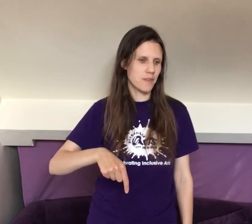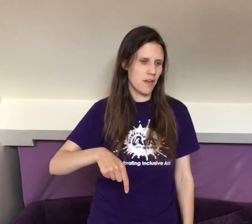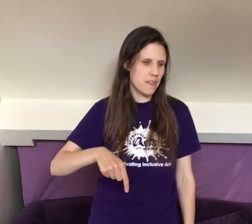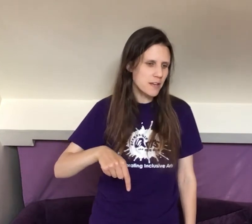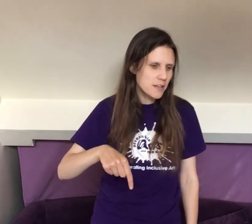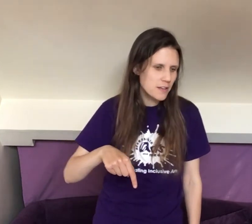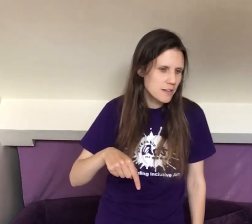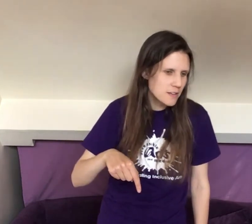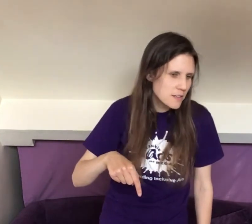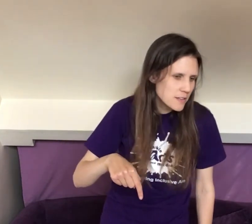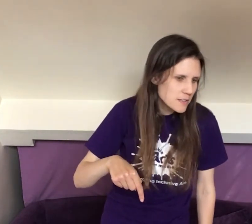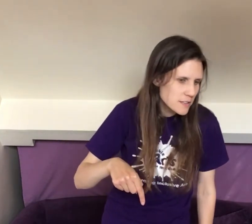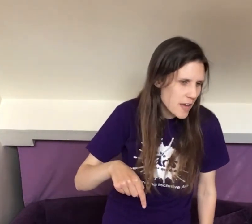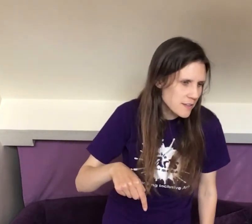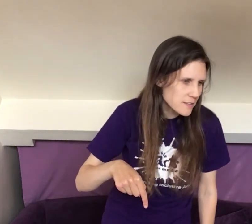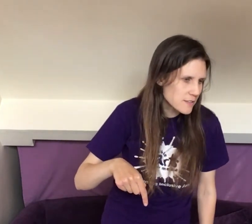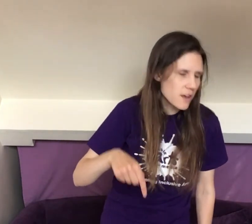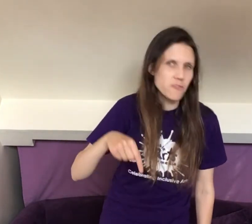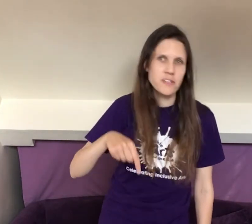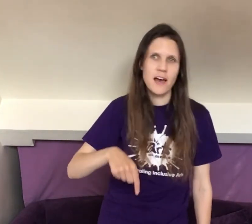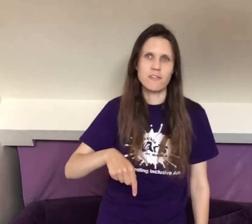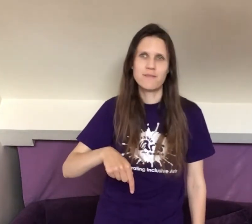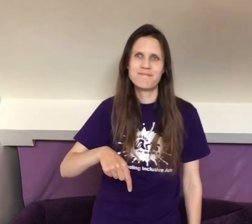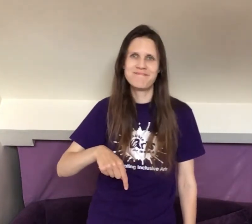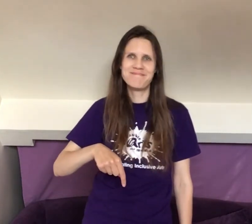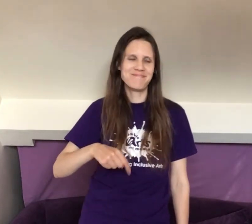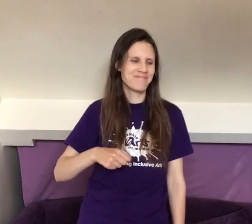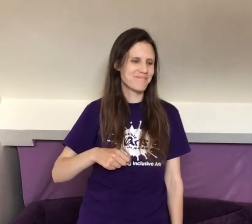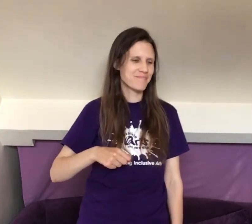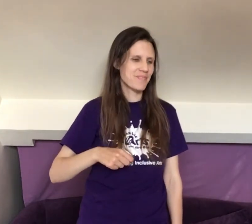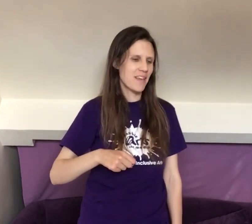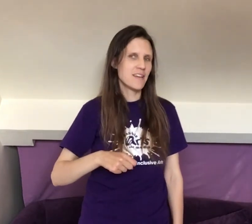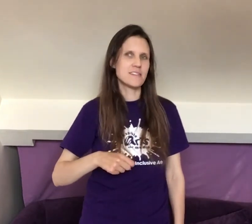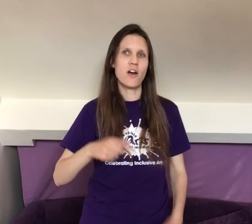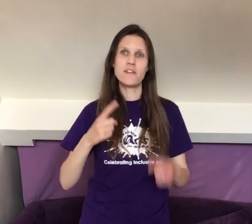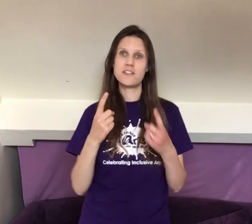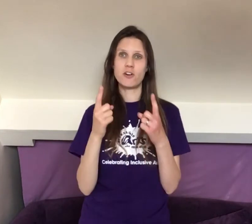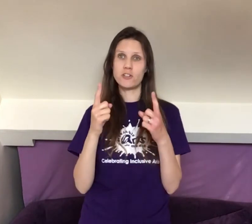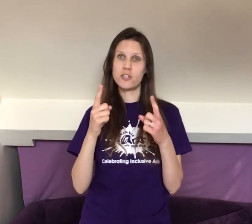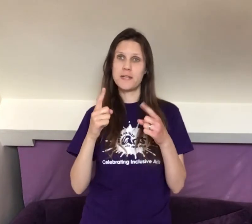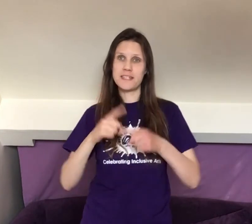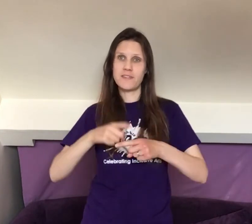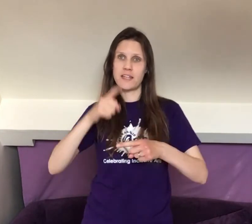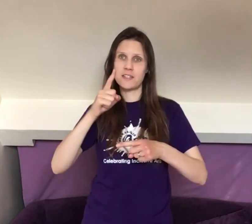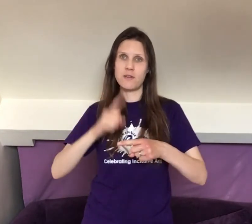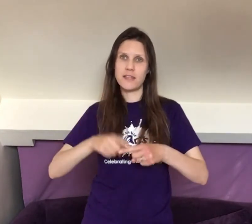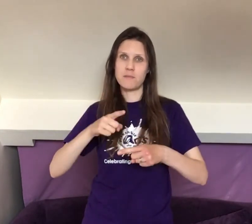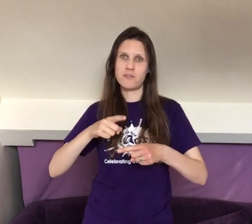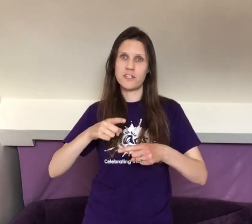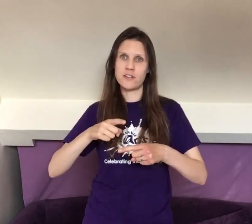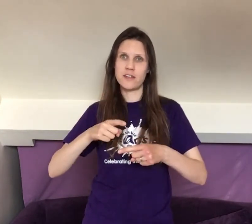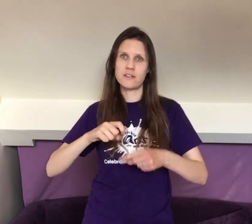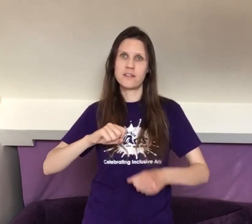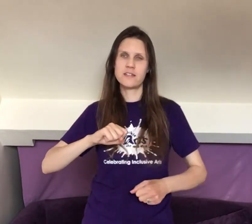I think… yes! The sign for down. So hurried you’ve got your two index fingers and you hit them off each other.